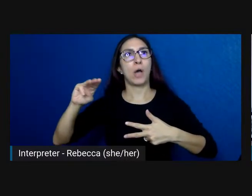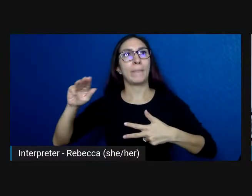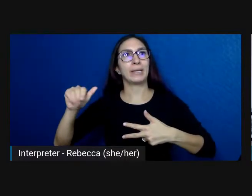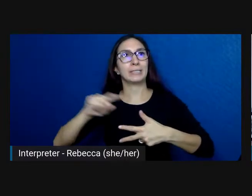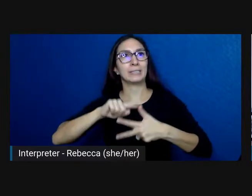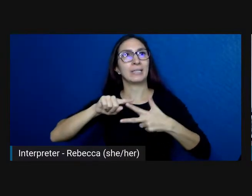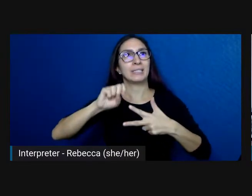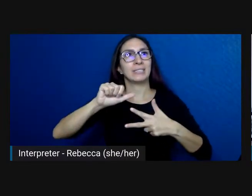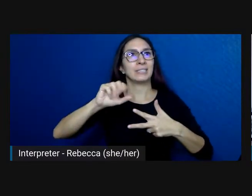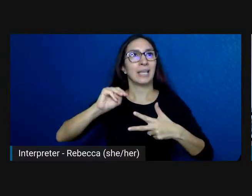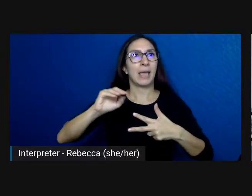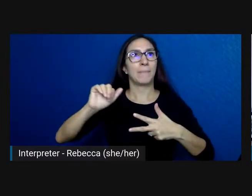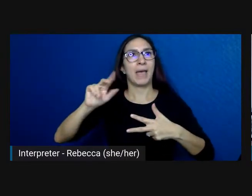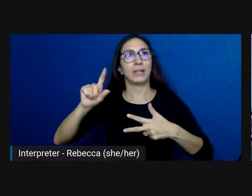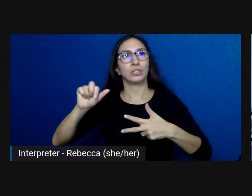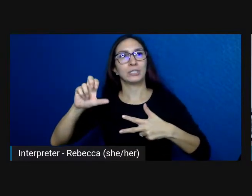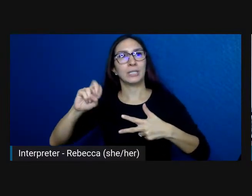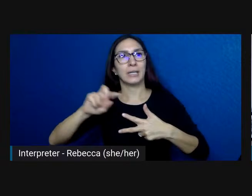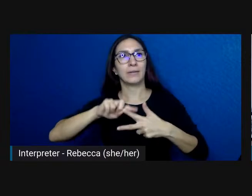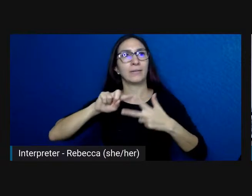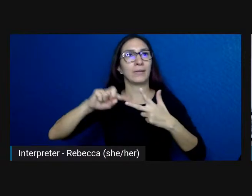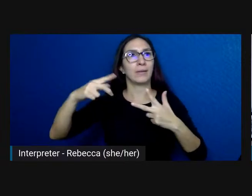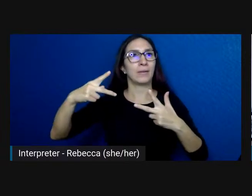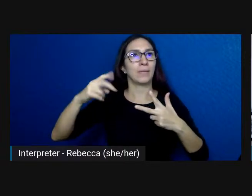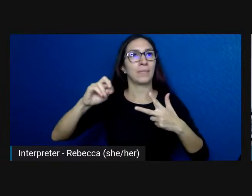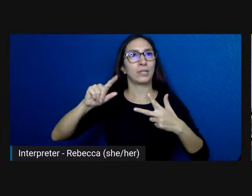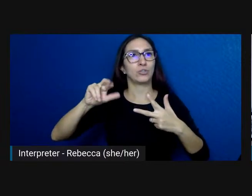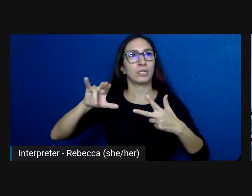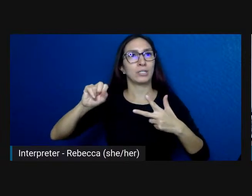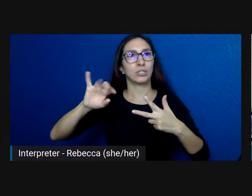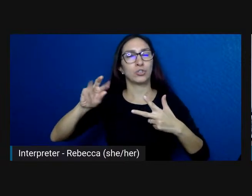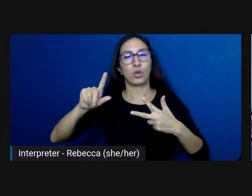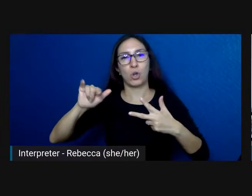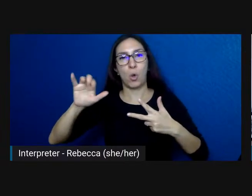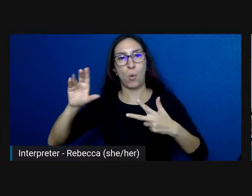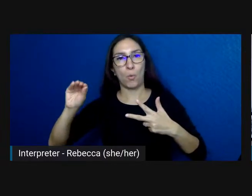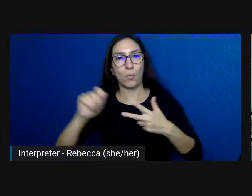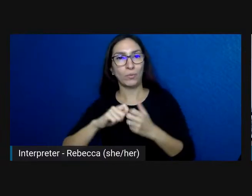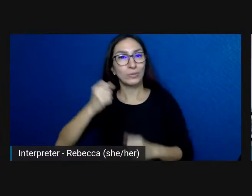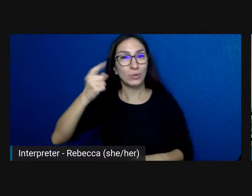and prerecorded sessions with one, do , Peteris Jurcenko, and Damon Cook.